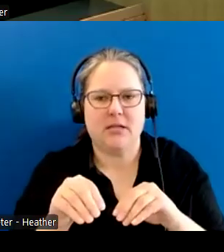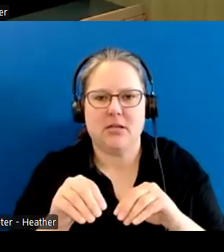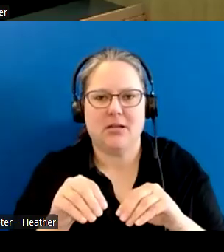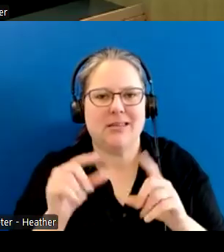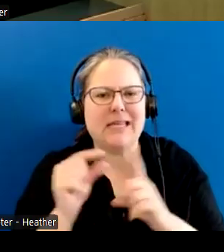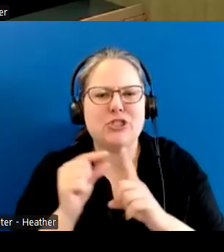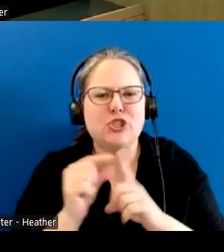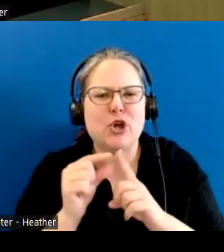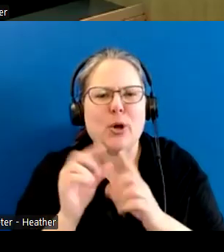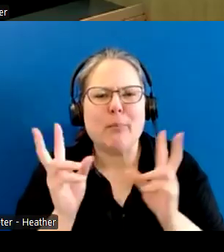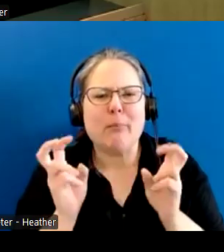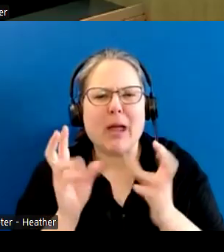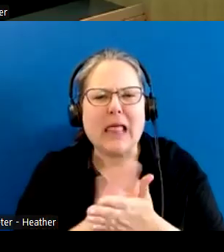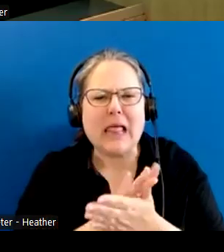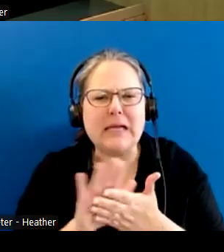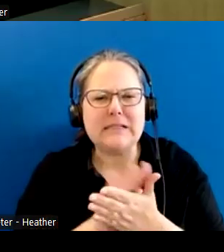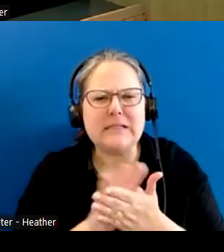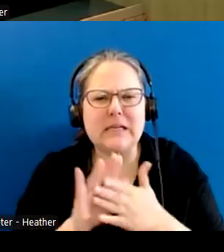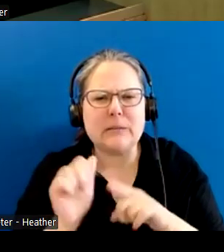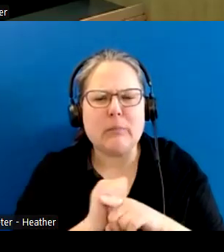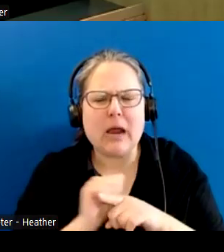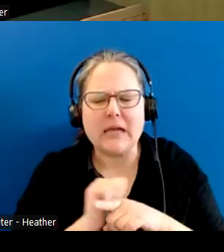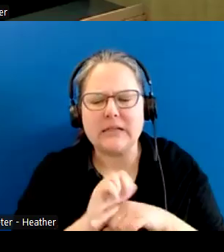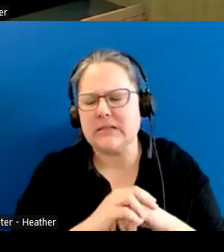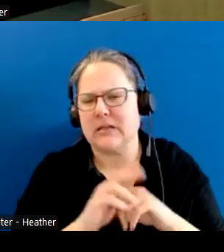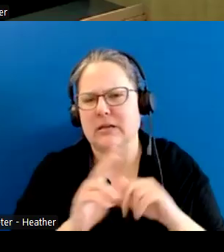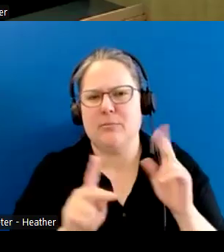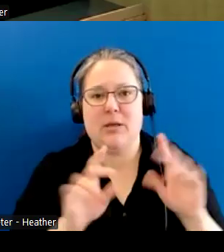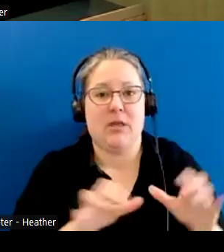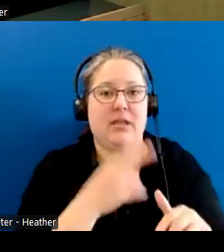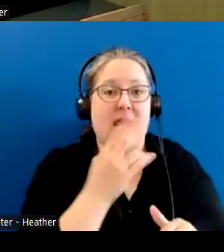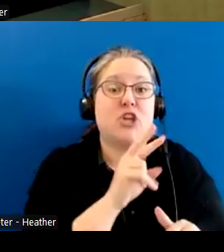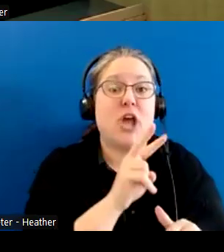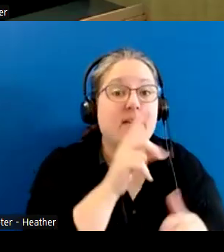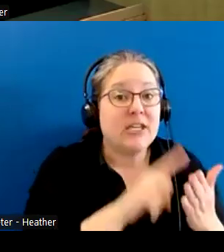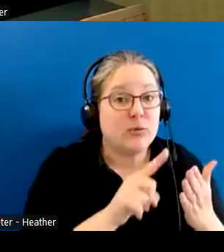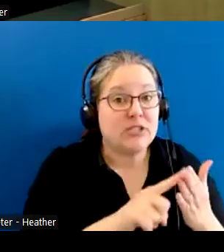uh term cleansing you know practices but people who did HIV research had to do this for a couple